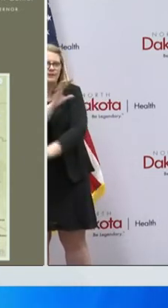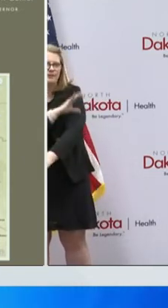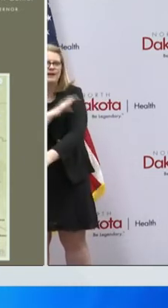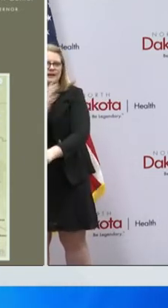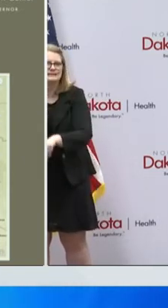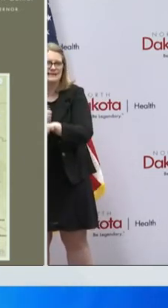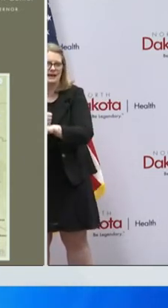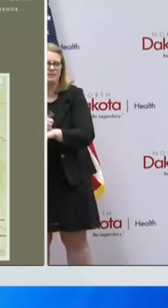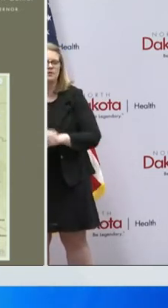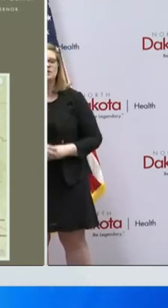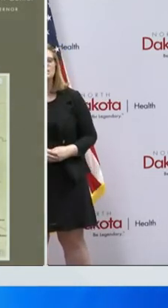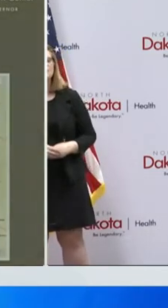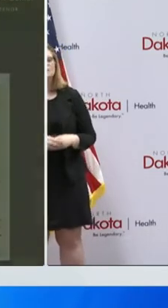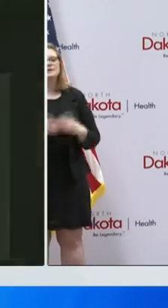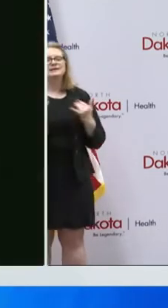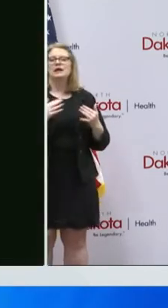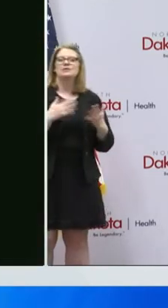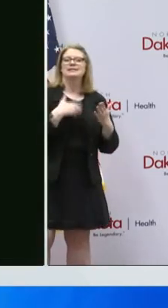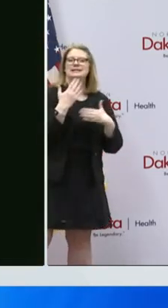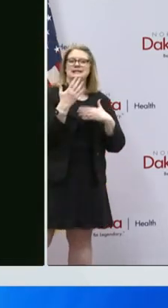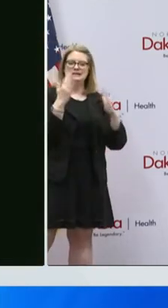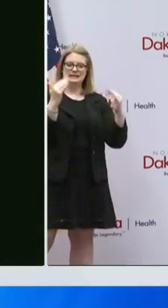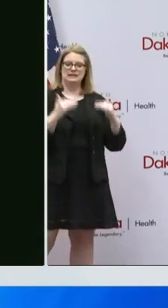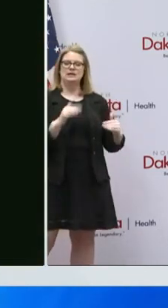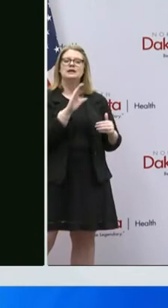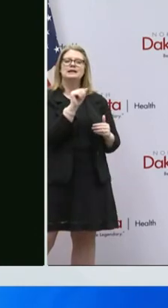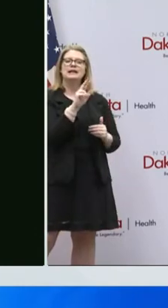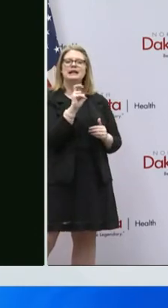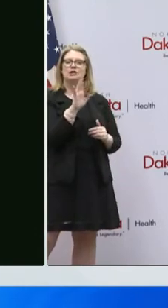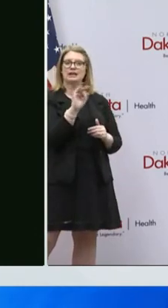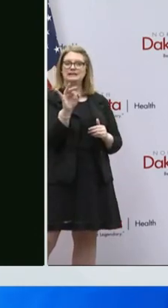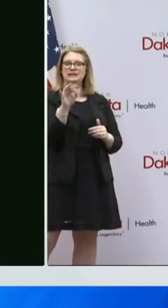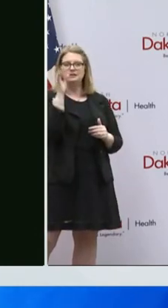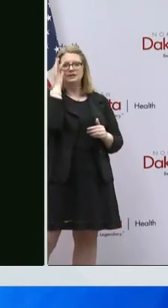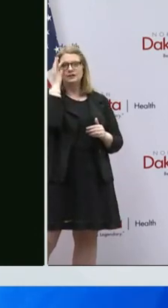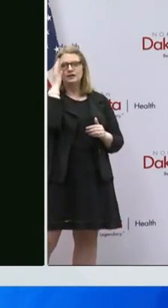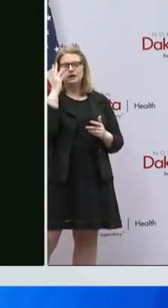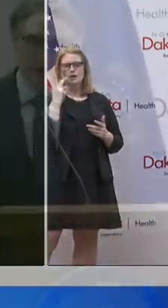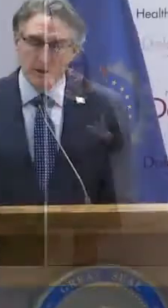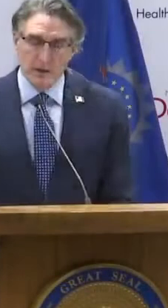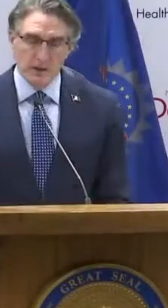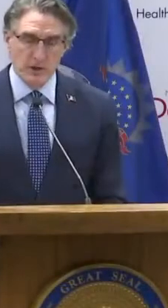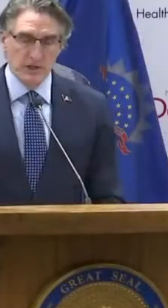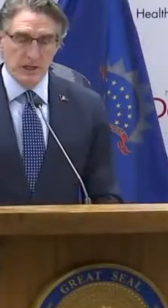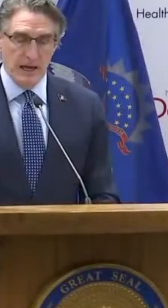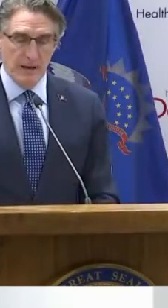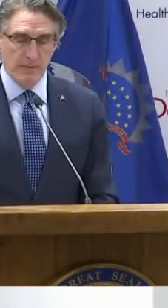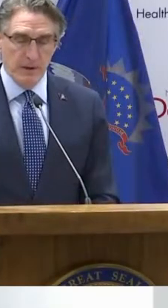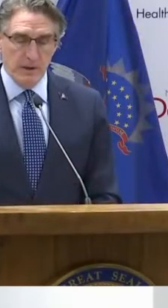PROVIDER AND GET TESTED. NEXT TOPIC IS ABOUT CARE 19.